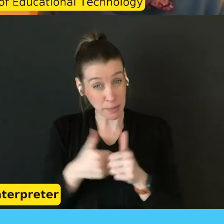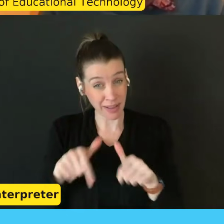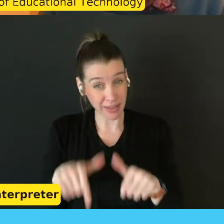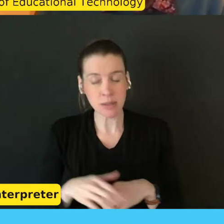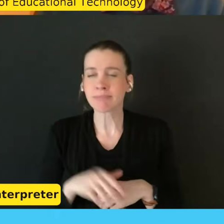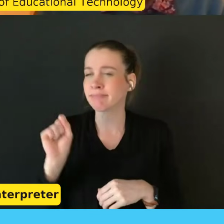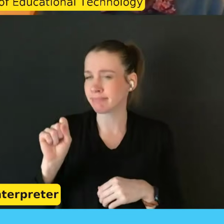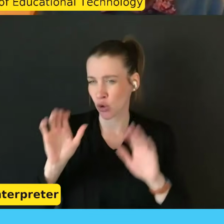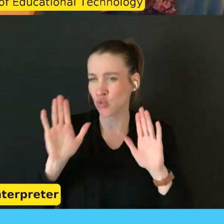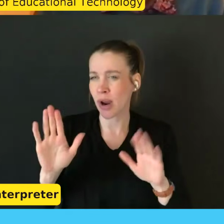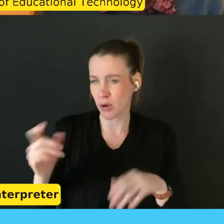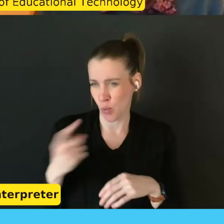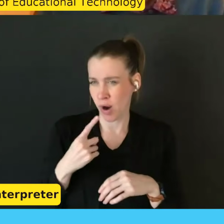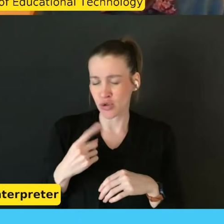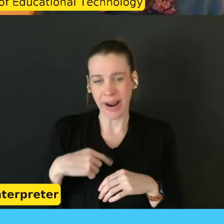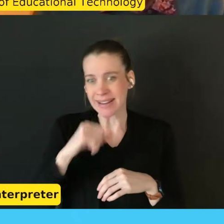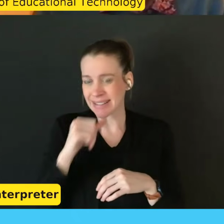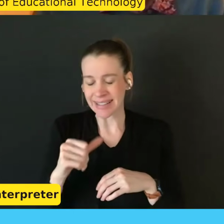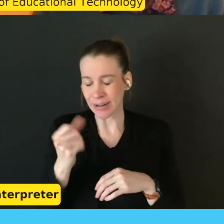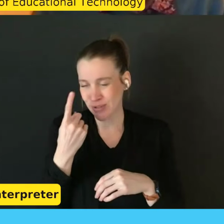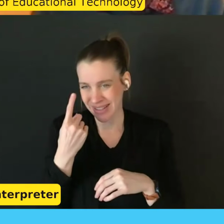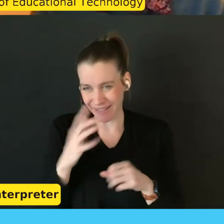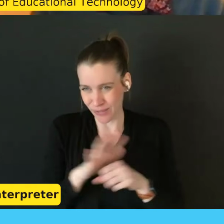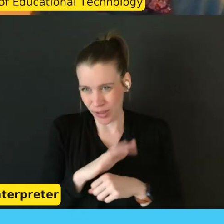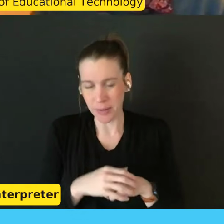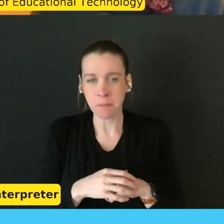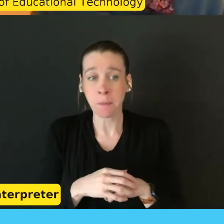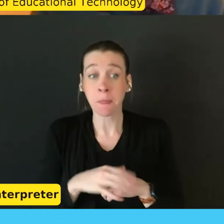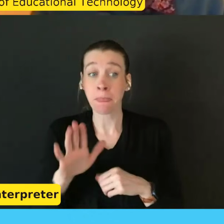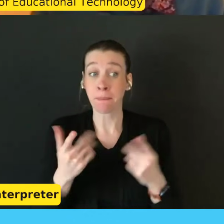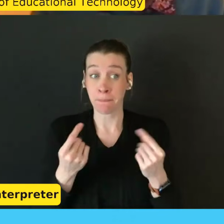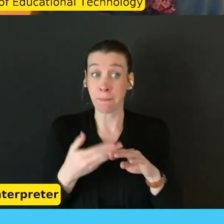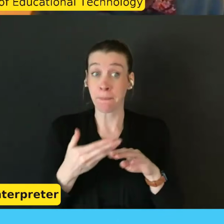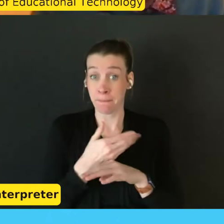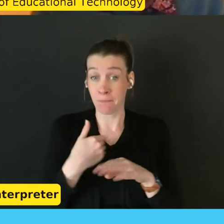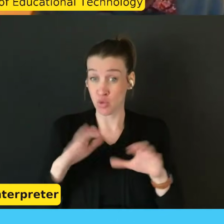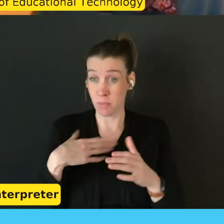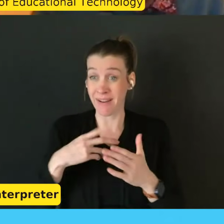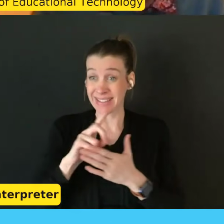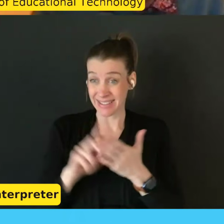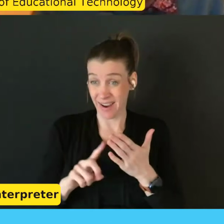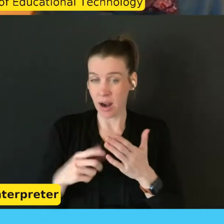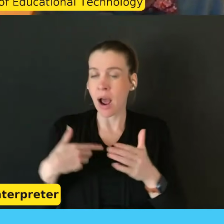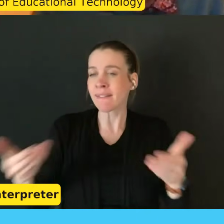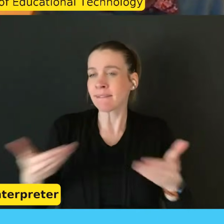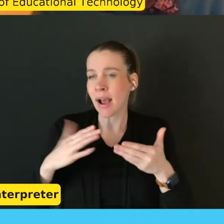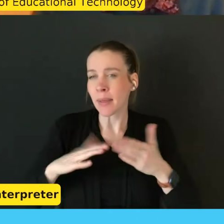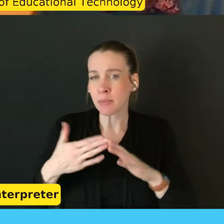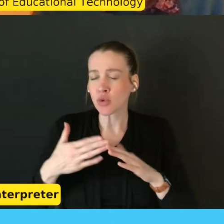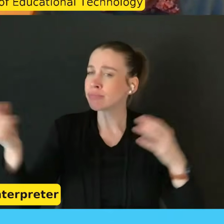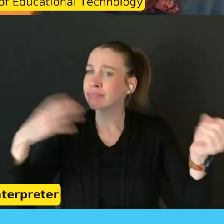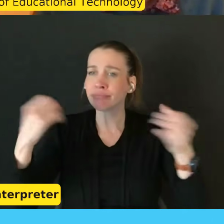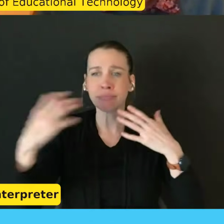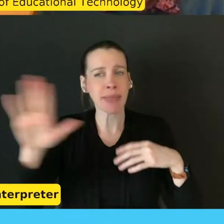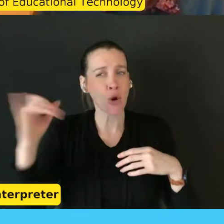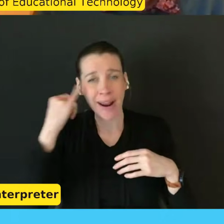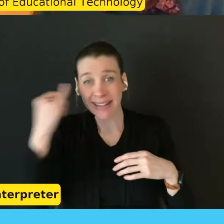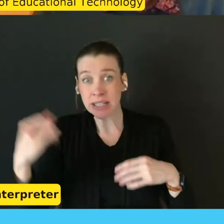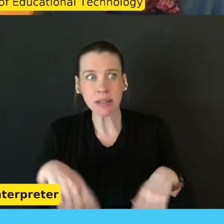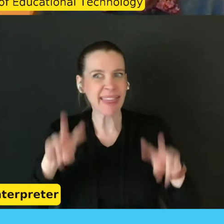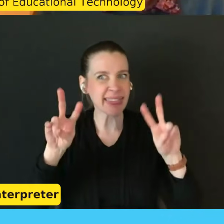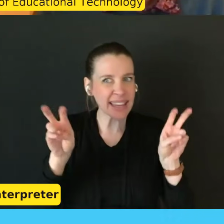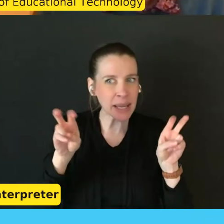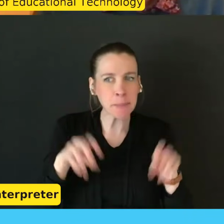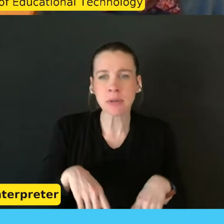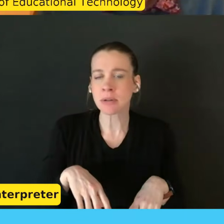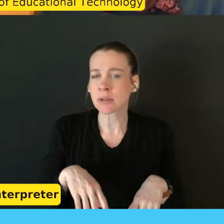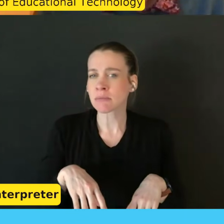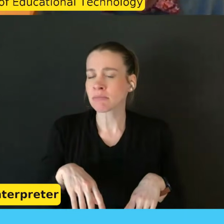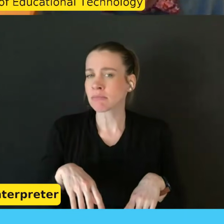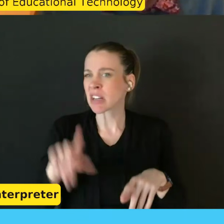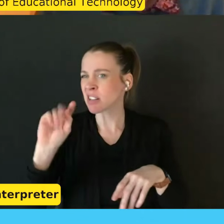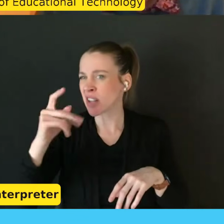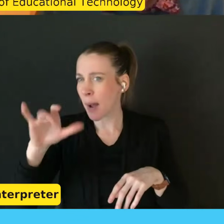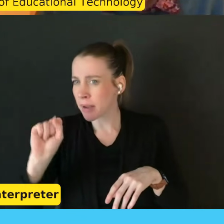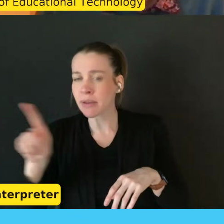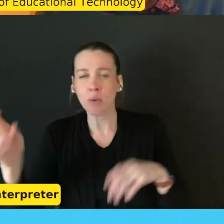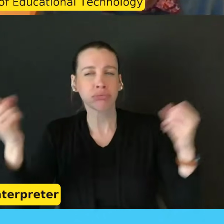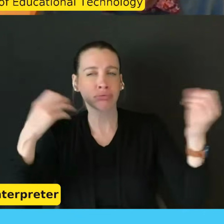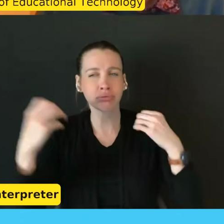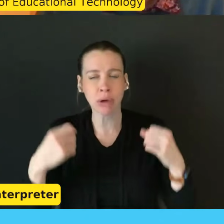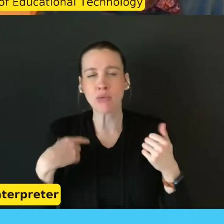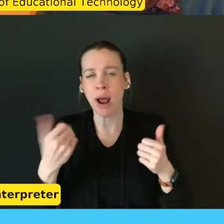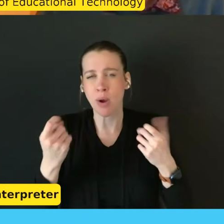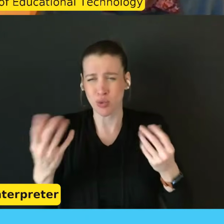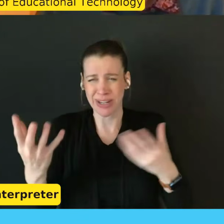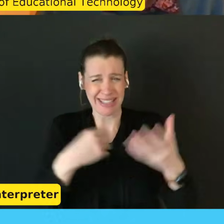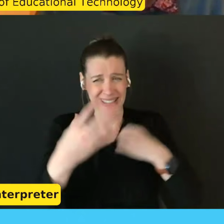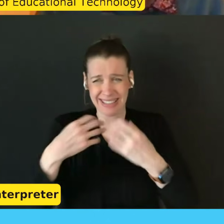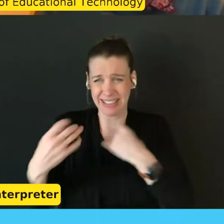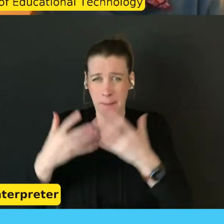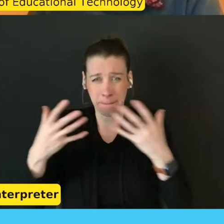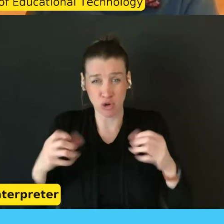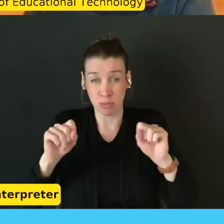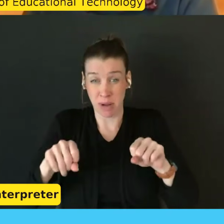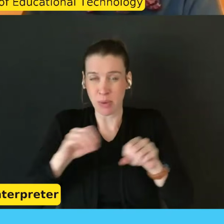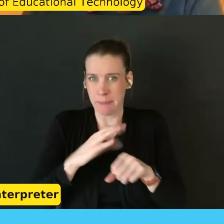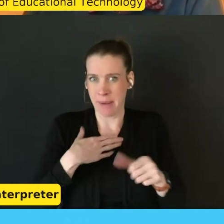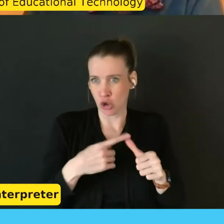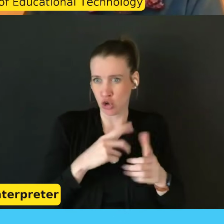Rafael Lopez: I'm trying to really hear. There's so many. Thank you again, they're all very positive. So, is the question, I'm trying to read here. Maureen Leary: It's 4:55, he's saying have you involved people in creating the idea behind the mural? Rafael Lopez: Yes,